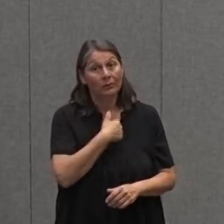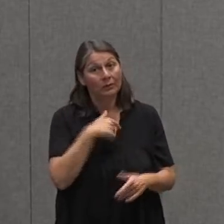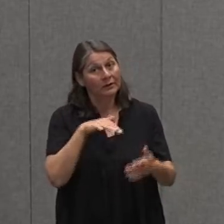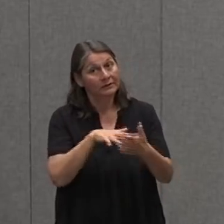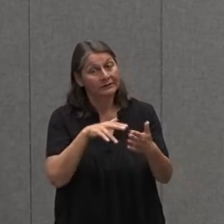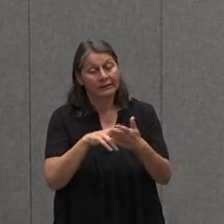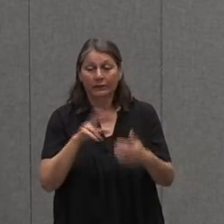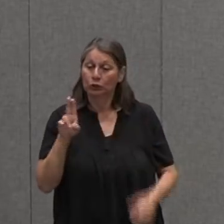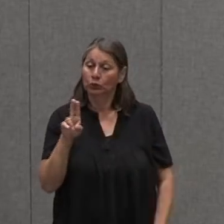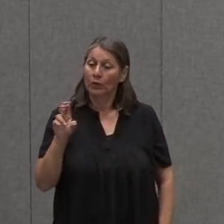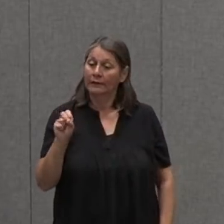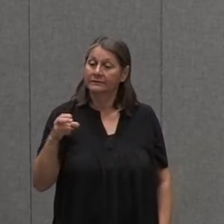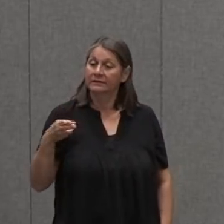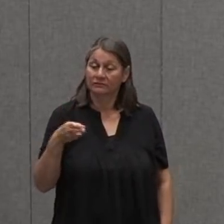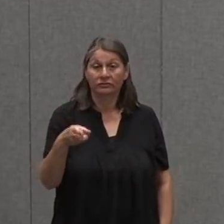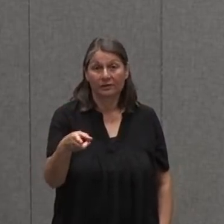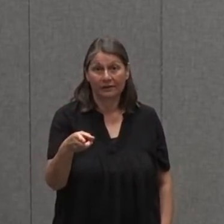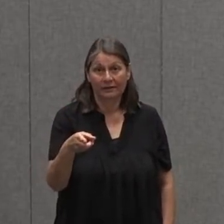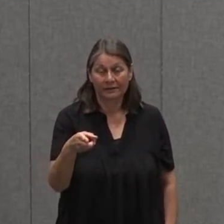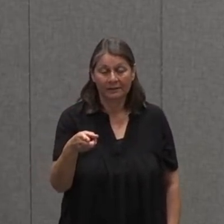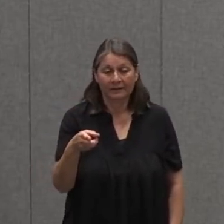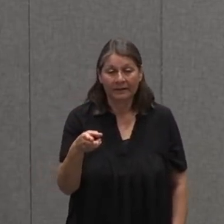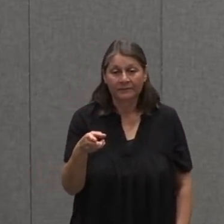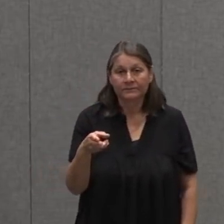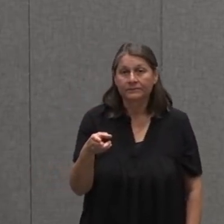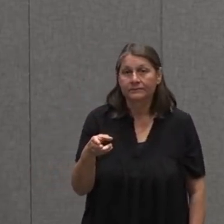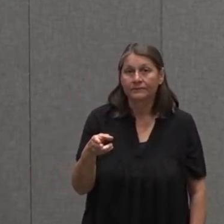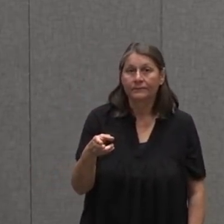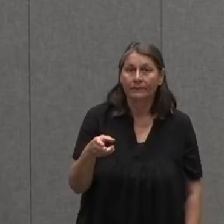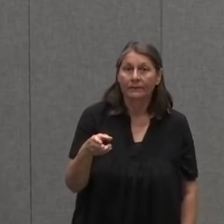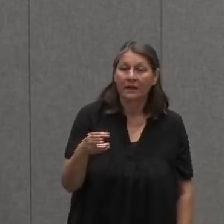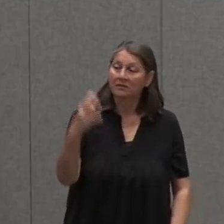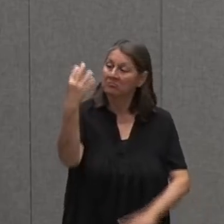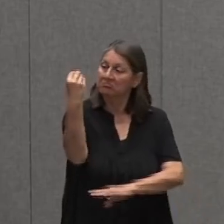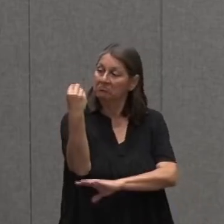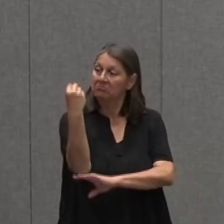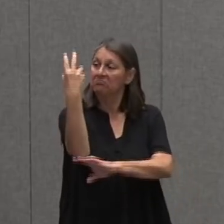And I was showing the kids how to take a virtual tour